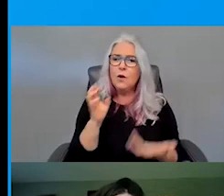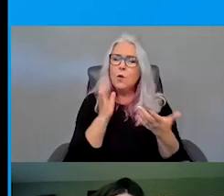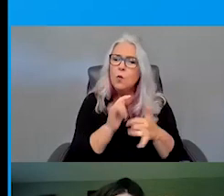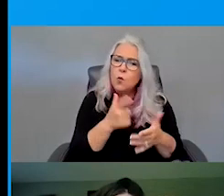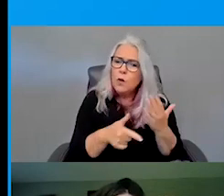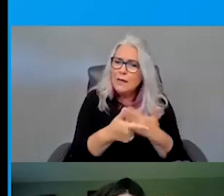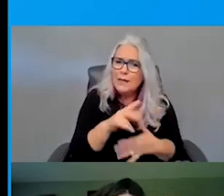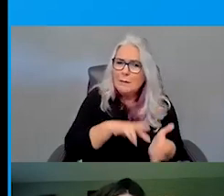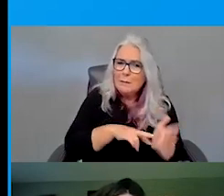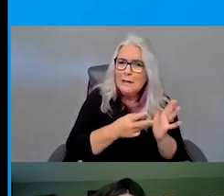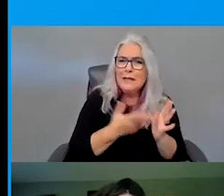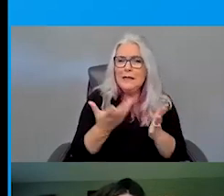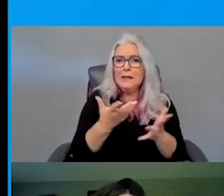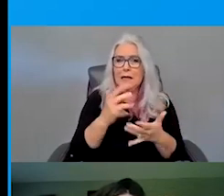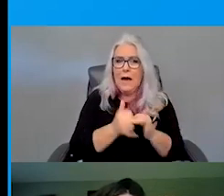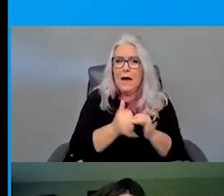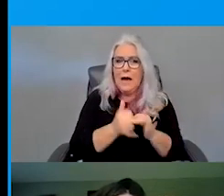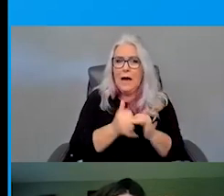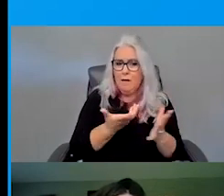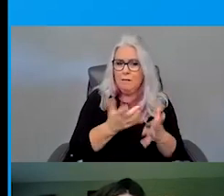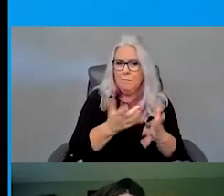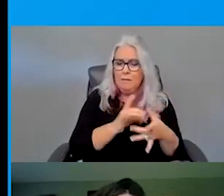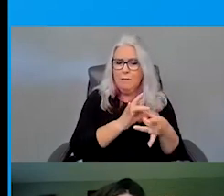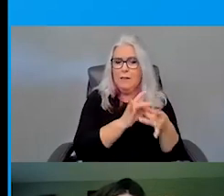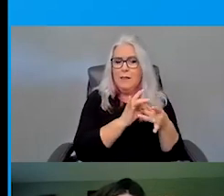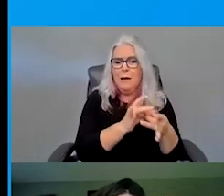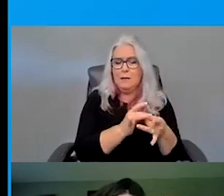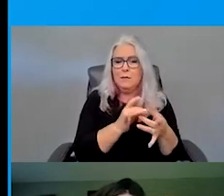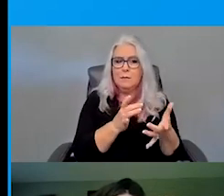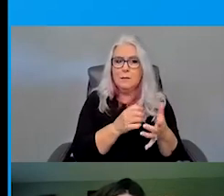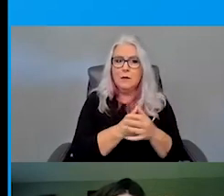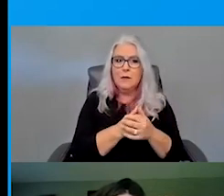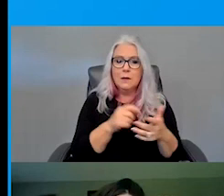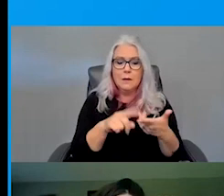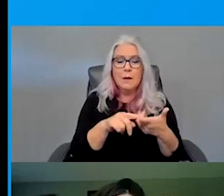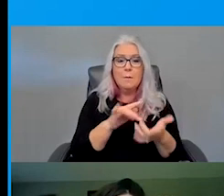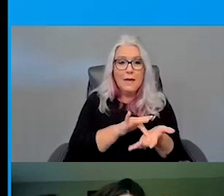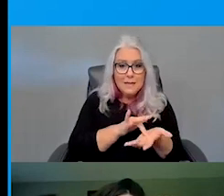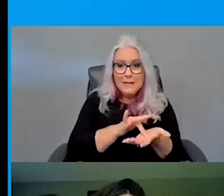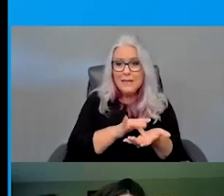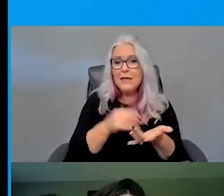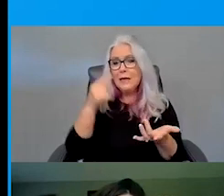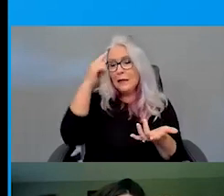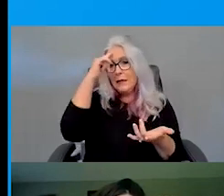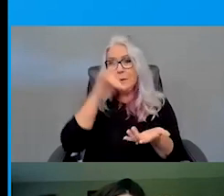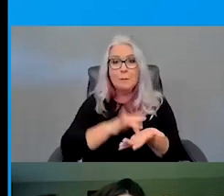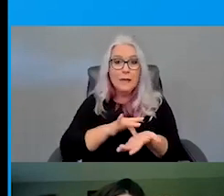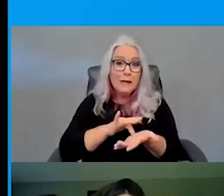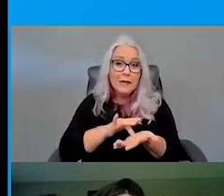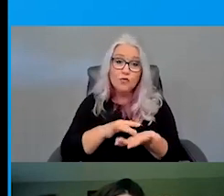setting. The intents of the presentations this week. Think about medication, raise your hand if you are taking a